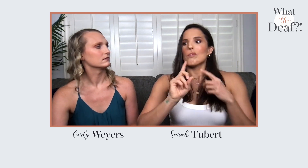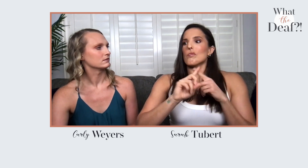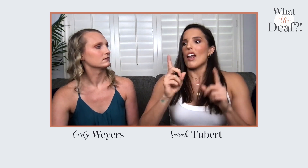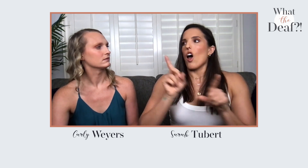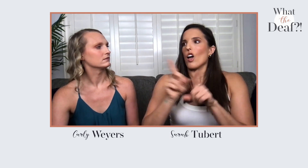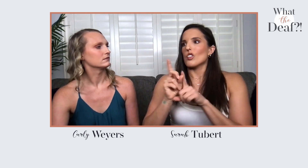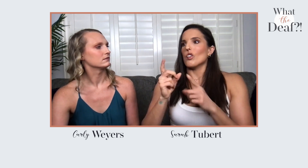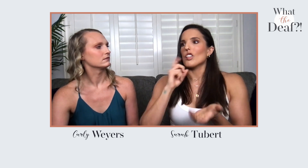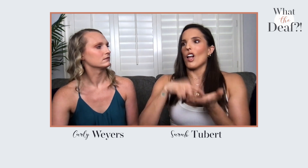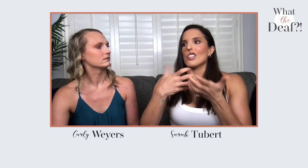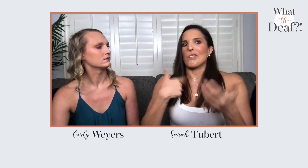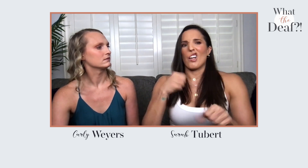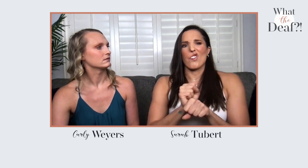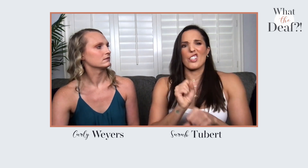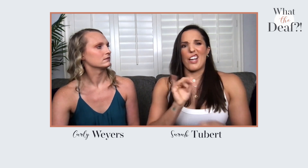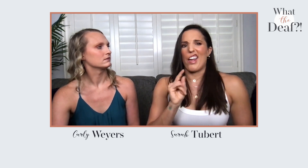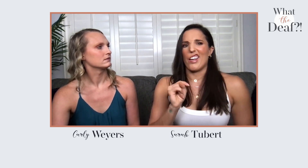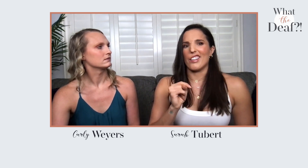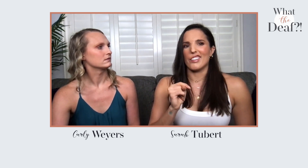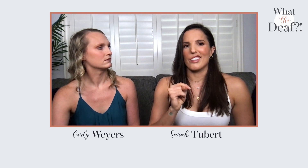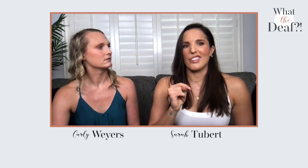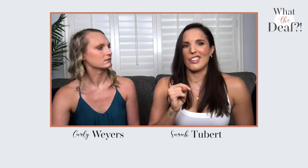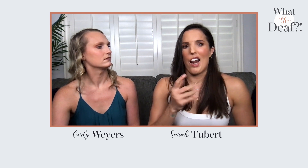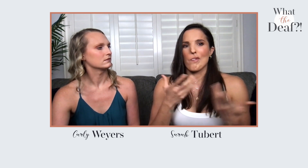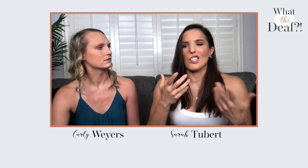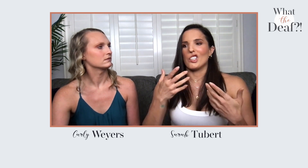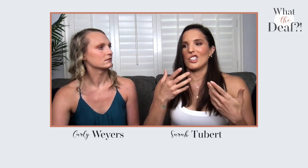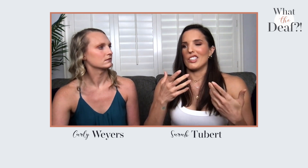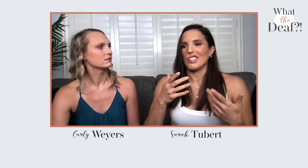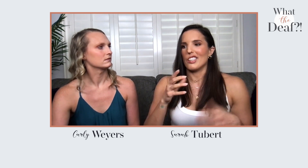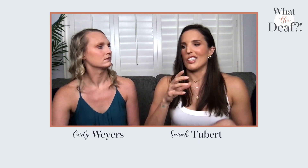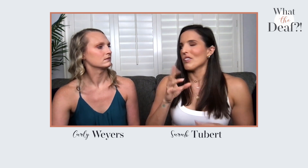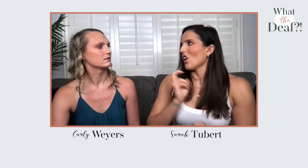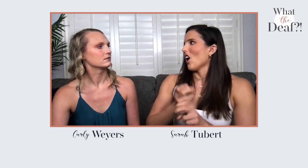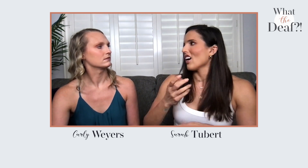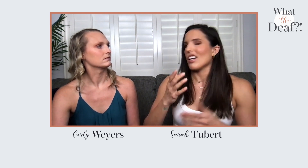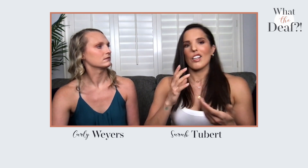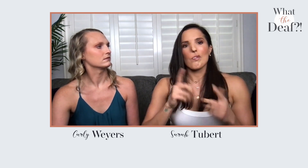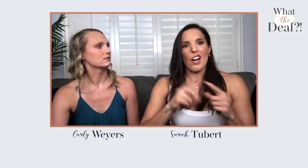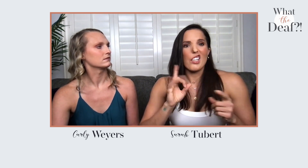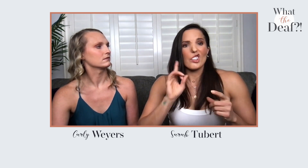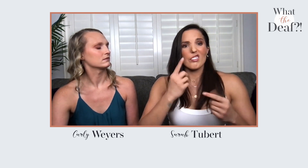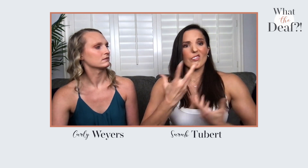but I also acknowledged how much work I had to put into it and how hard it was,